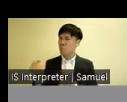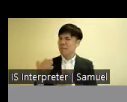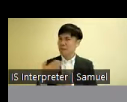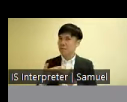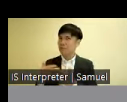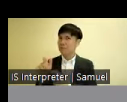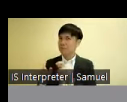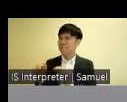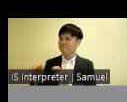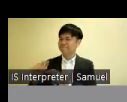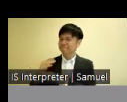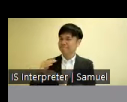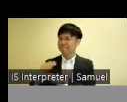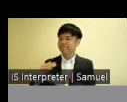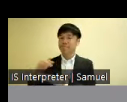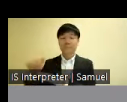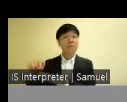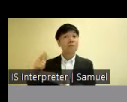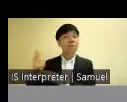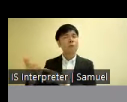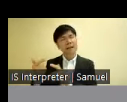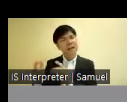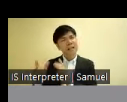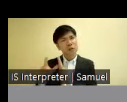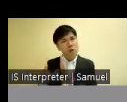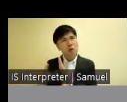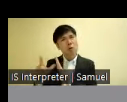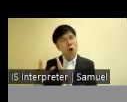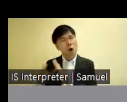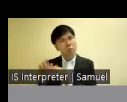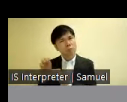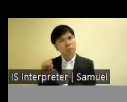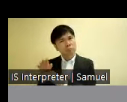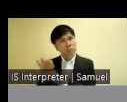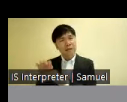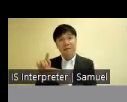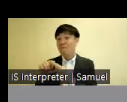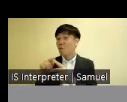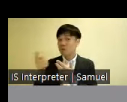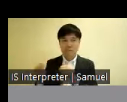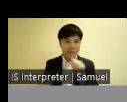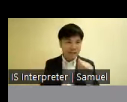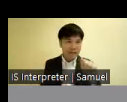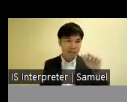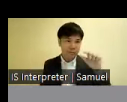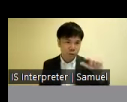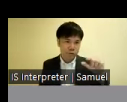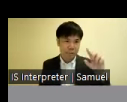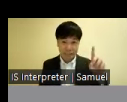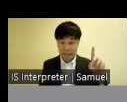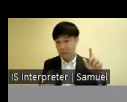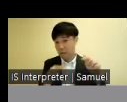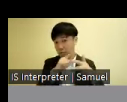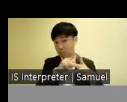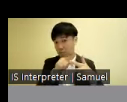in legal aid programming, age, gender and diversity, and we understand considerations are important.